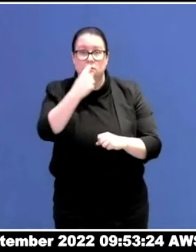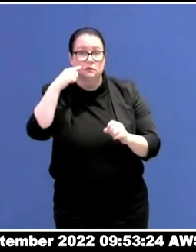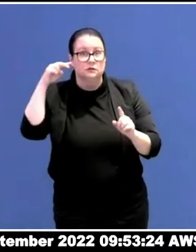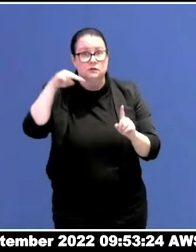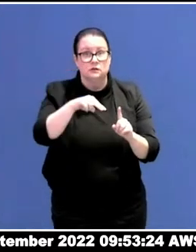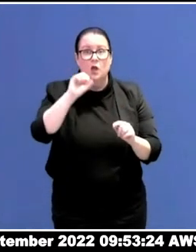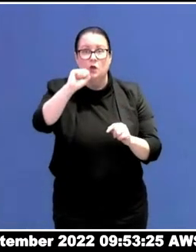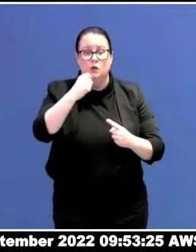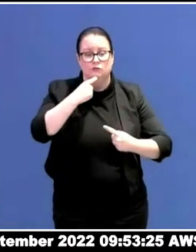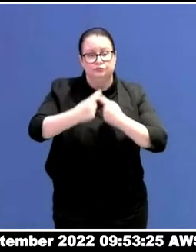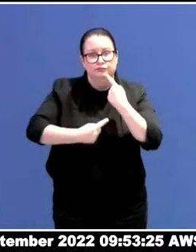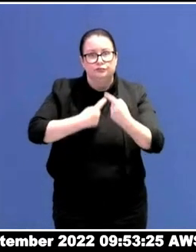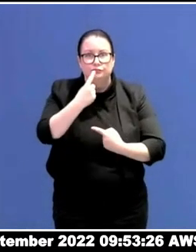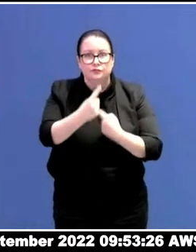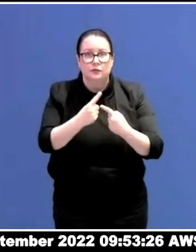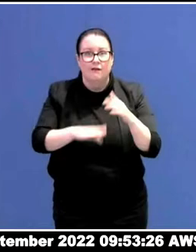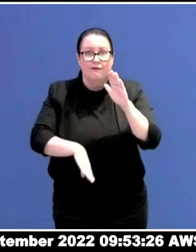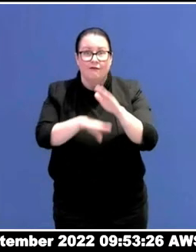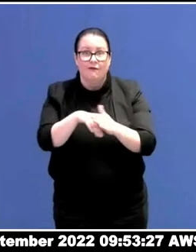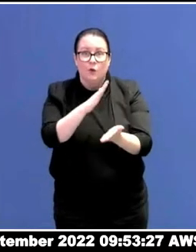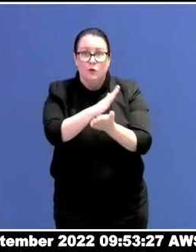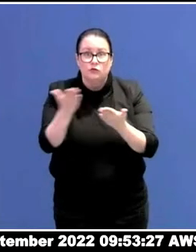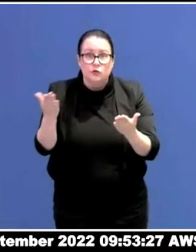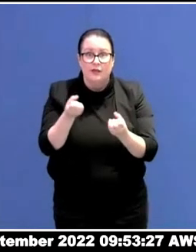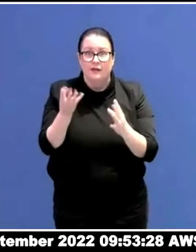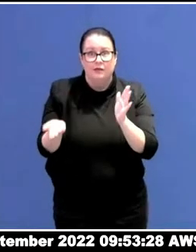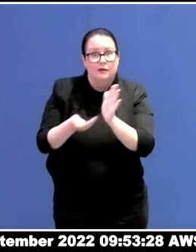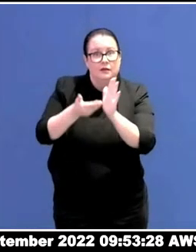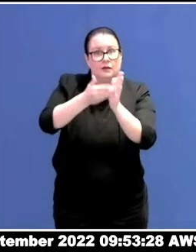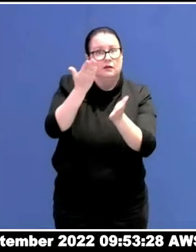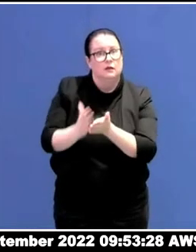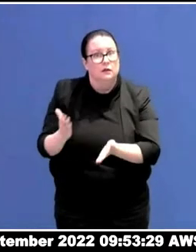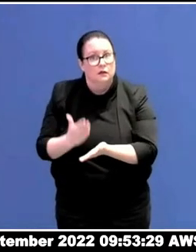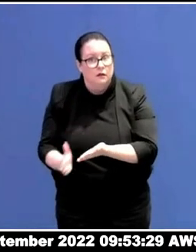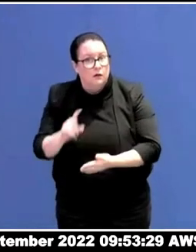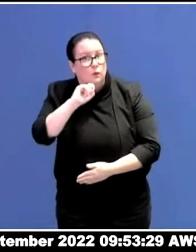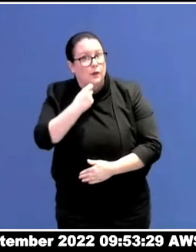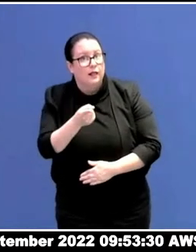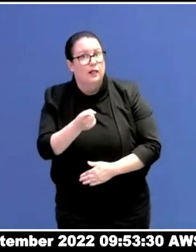which you shall give will be the truth, the whole truth and nothing but the truth? I do.